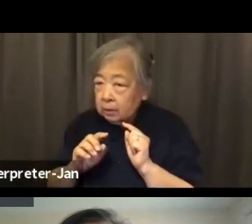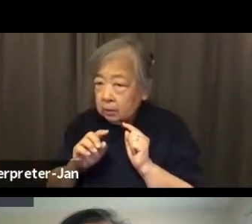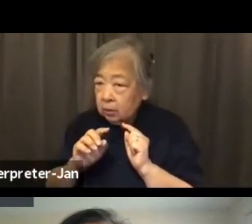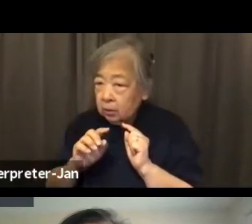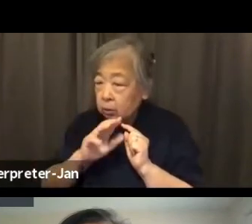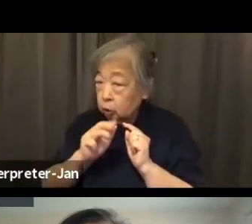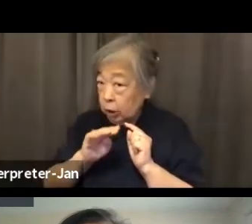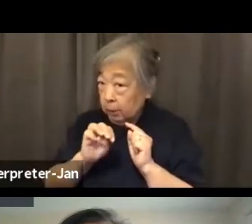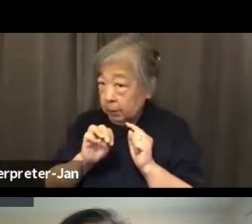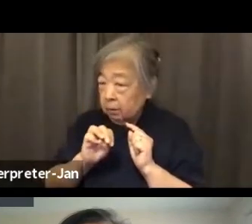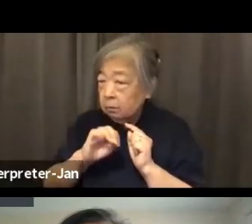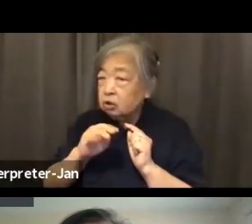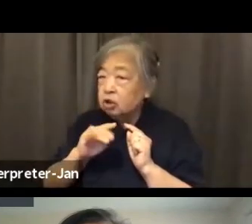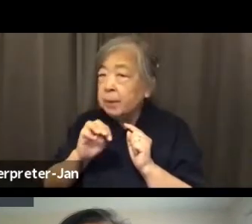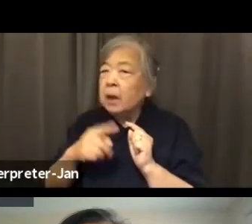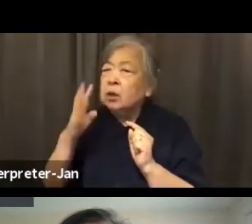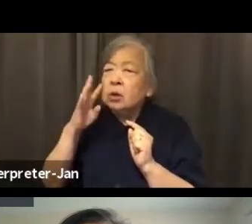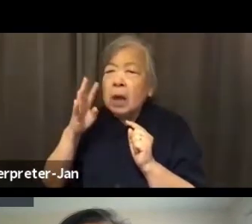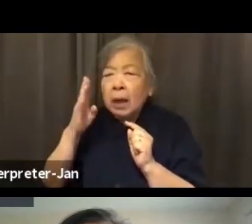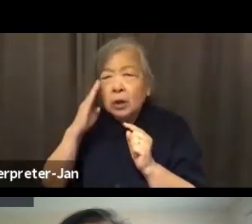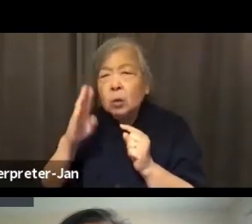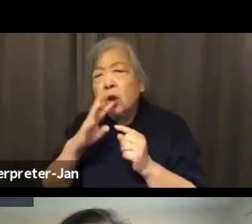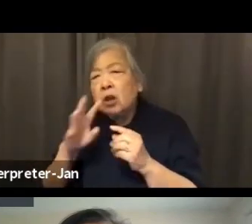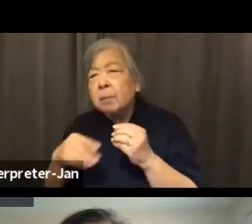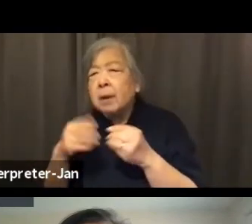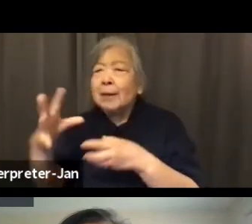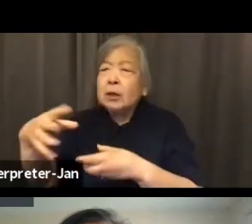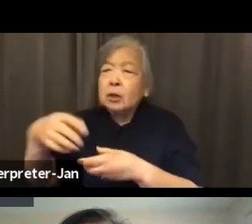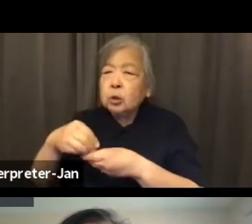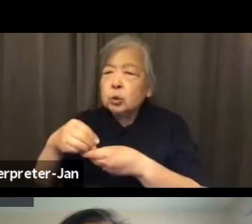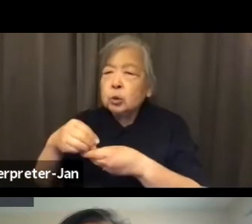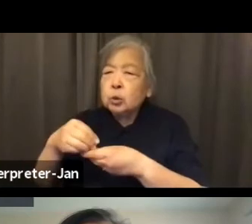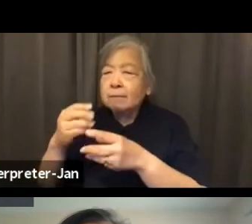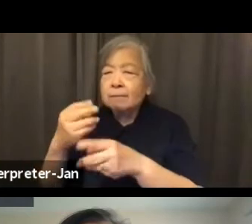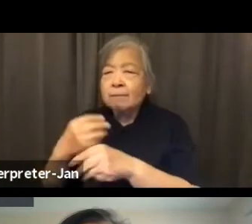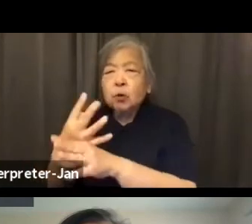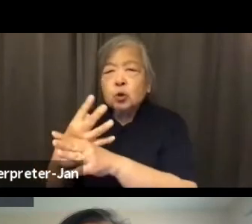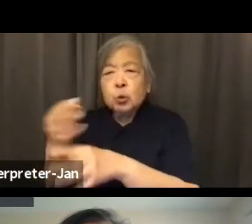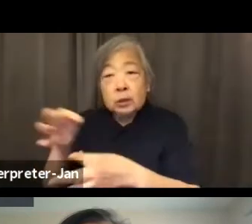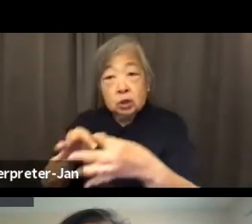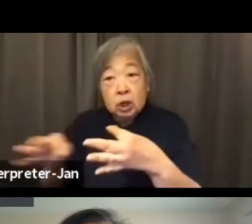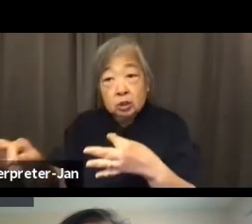talking about inclusive virtual exchanges but as someone who works in this full time,